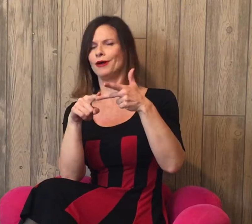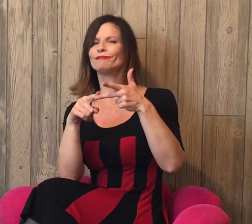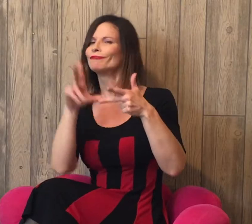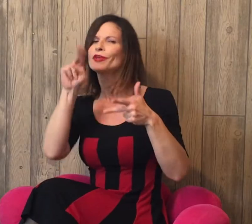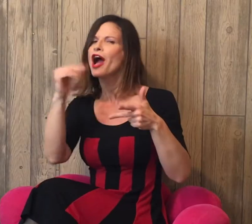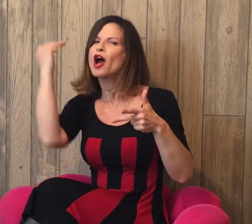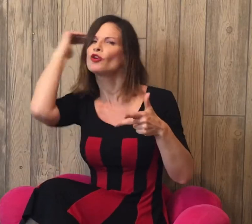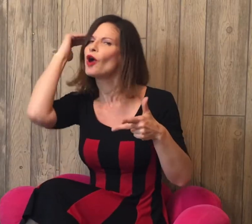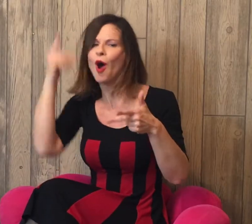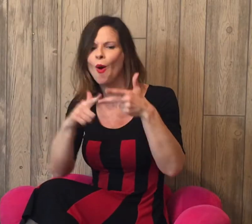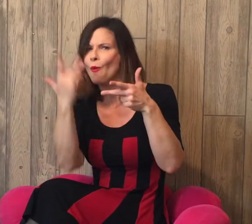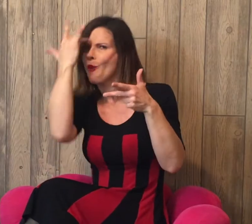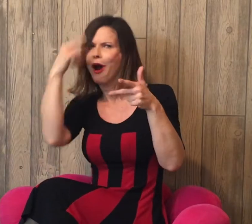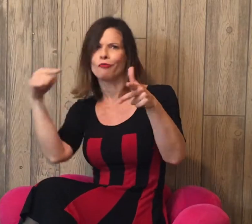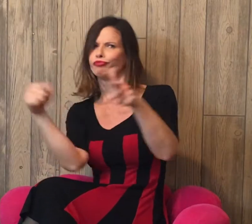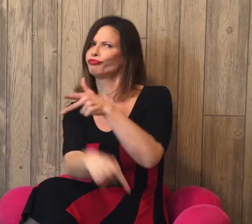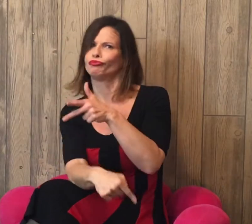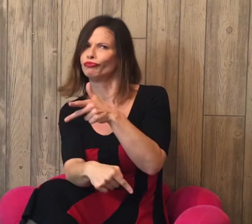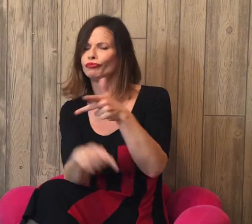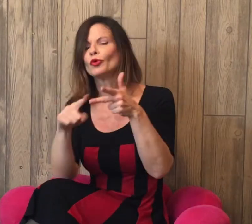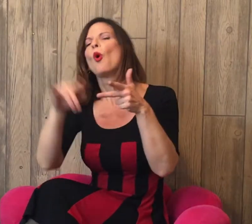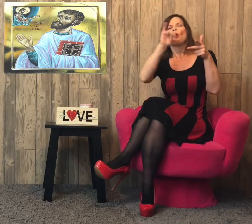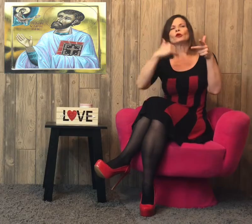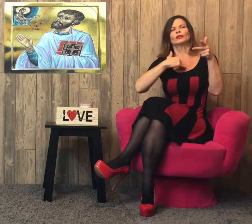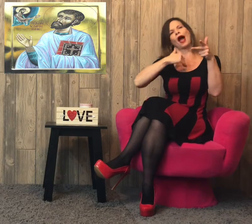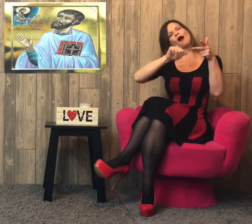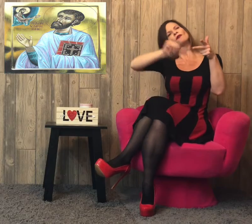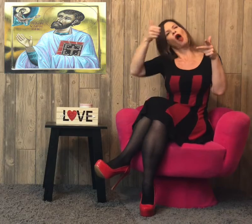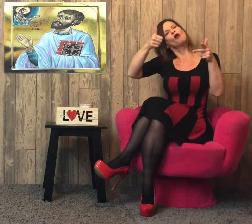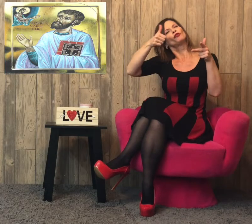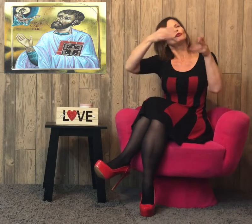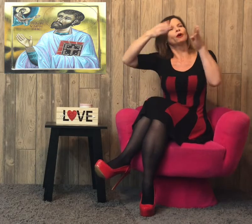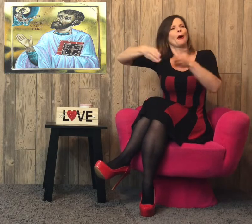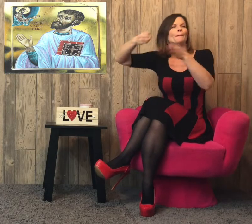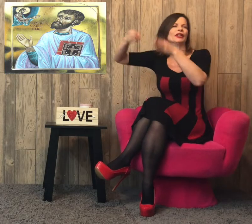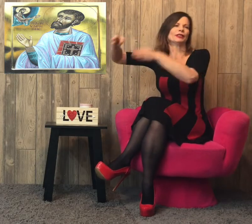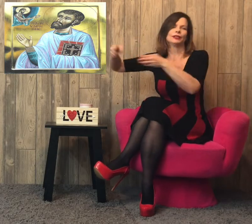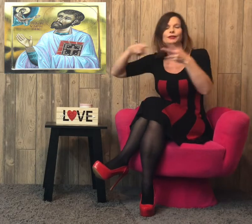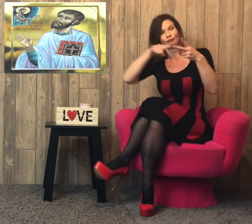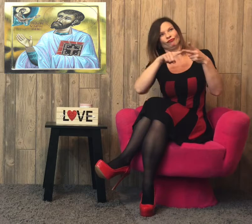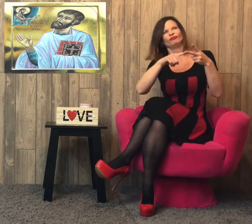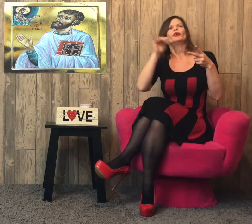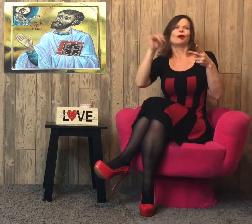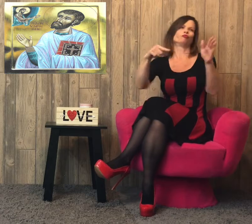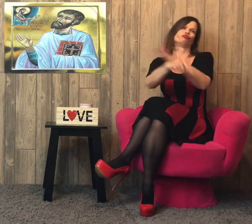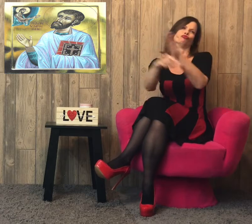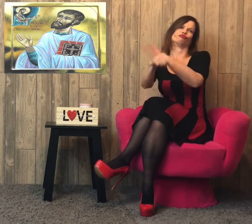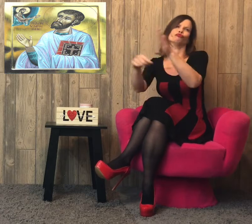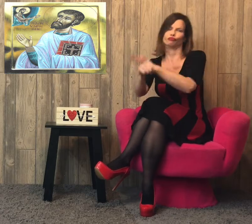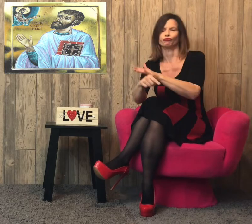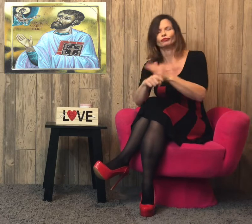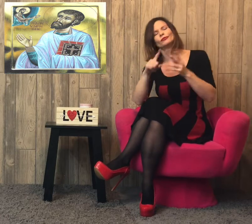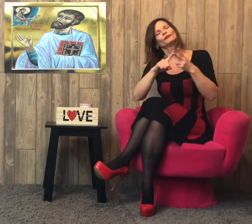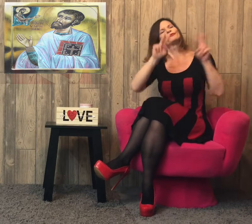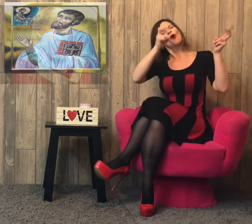It's still unknown as to why the St. Valentine from Africa was killed. There were also many other priests killed as well.